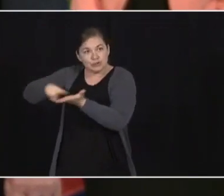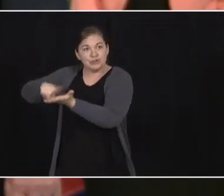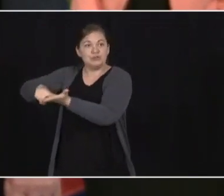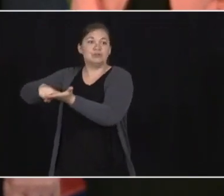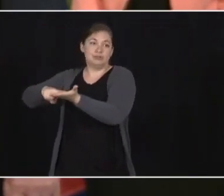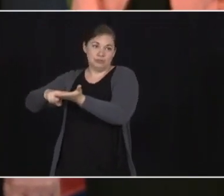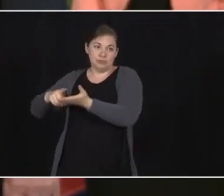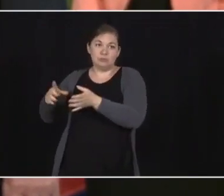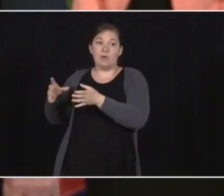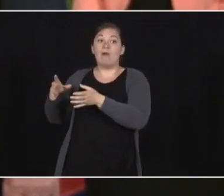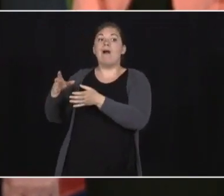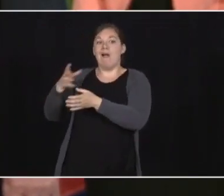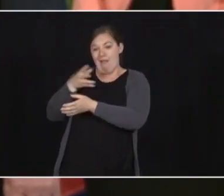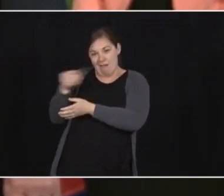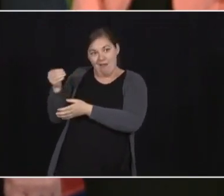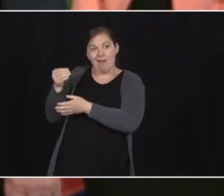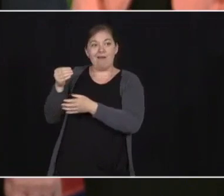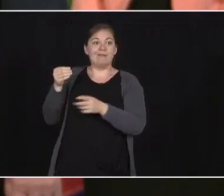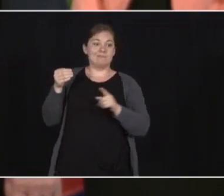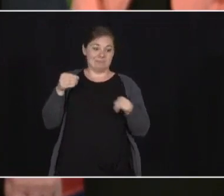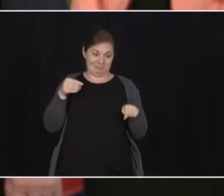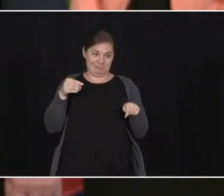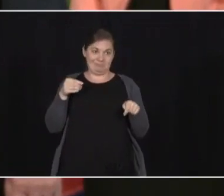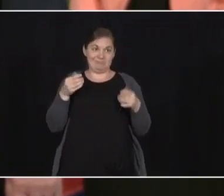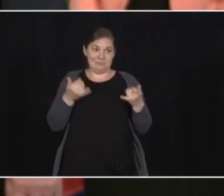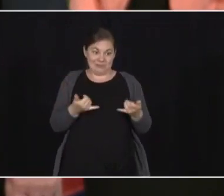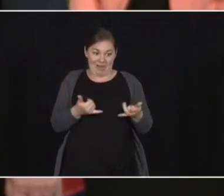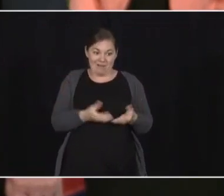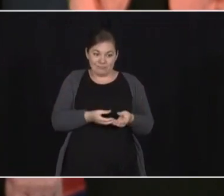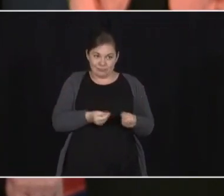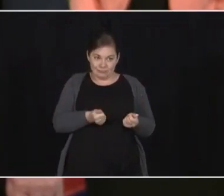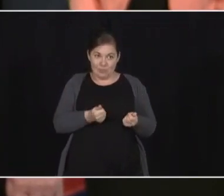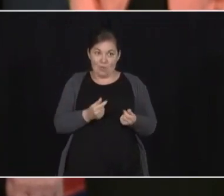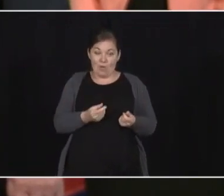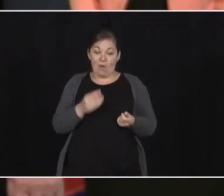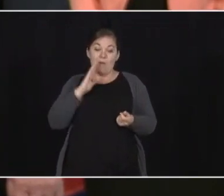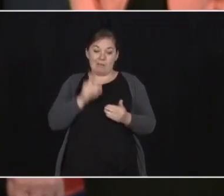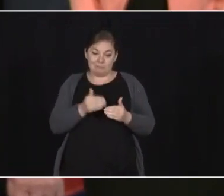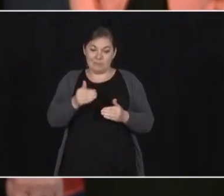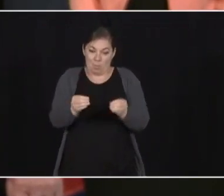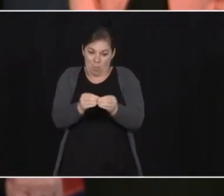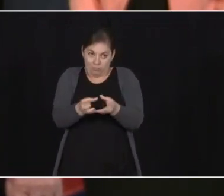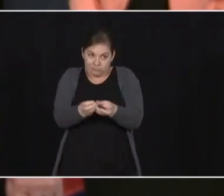We also have's Nomex short-term solutions, and long-term solutions. Absolutely essential. I value their report.